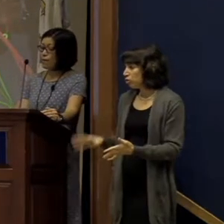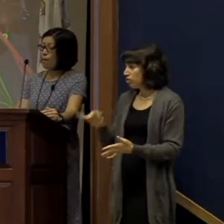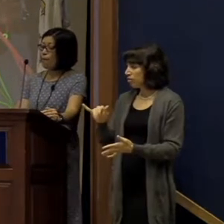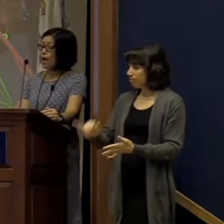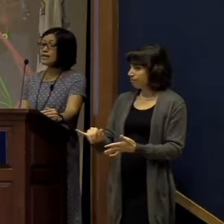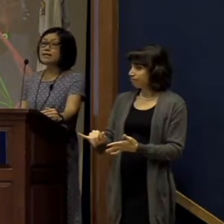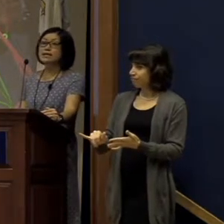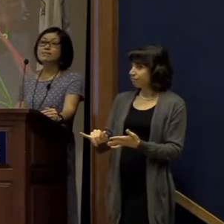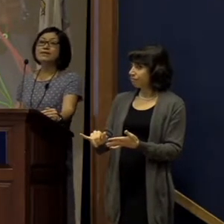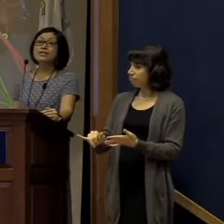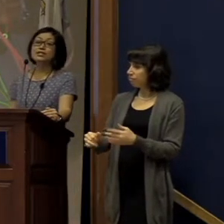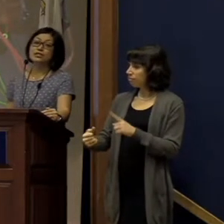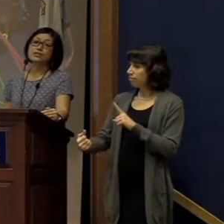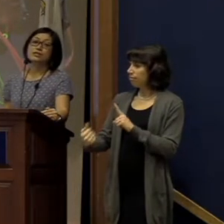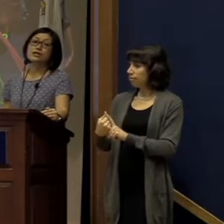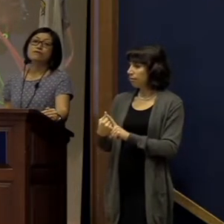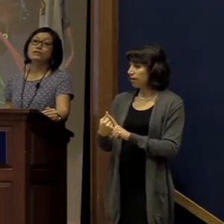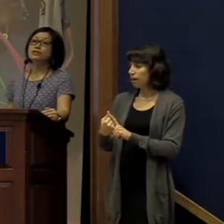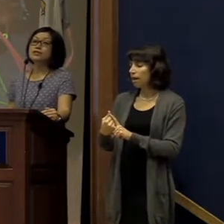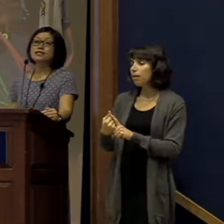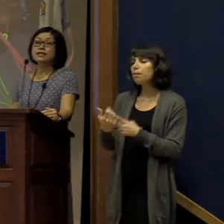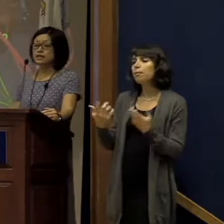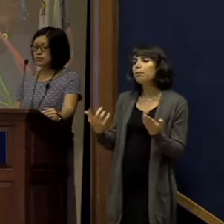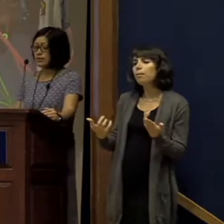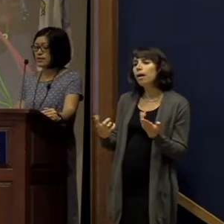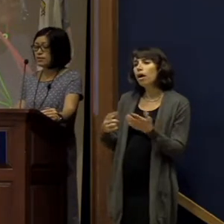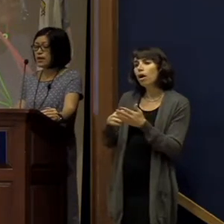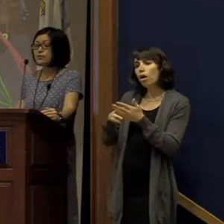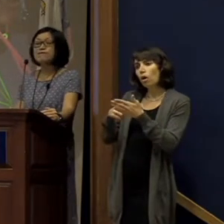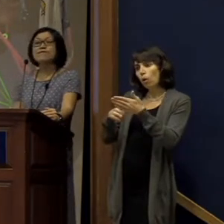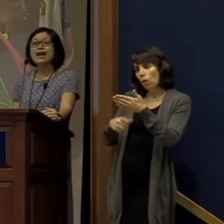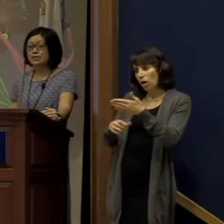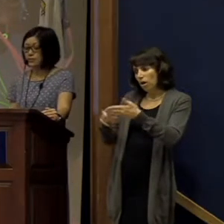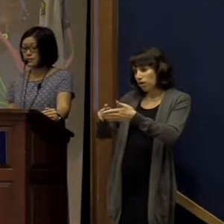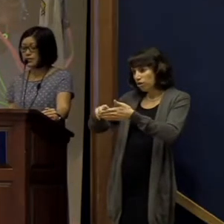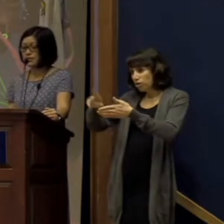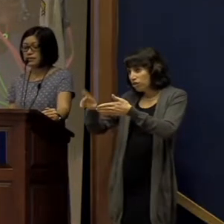What are the implications for students engagement in what we value in STEM?